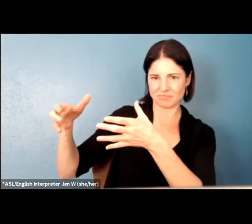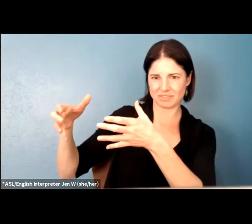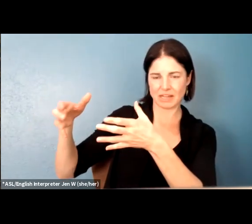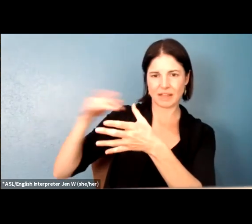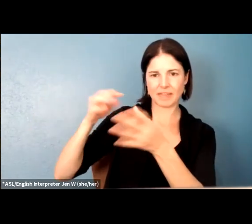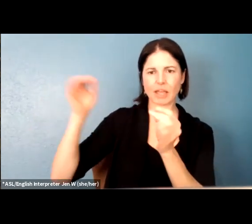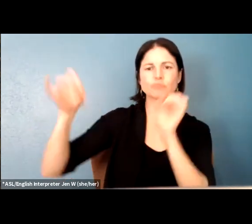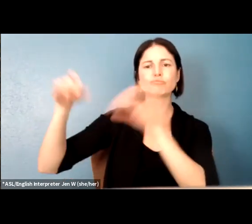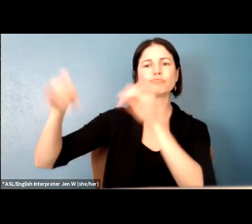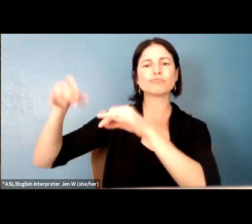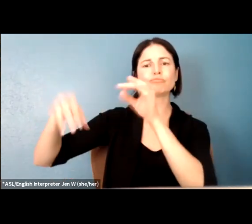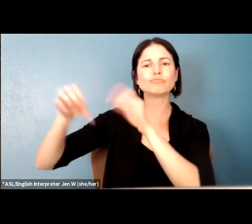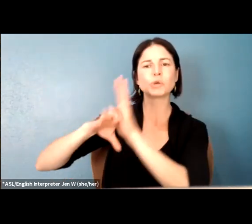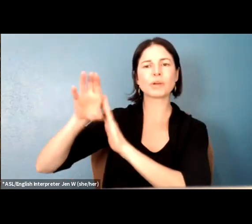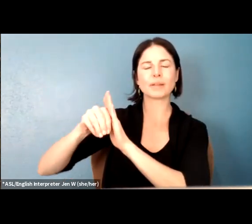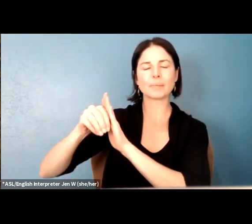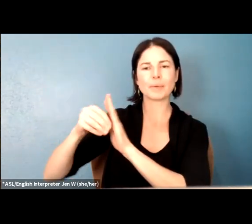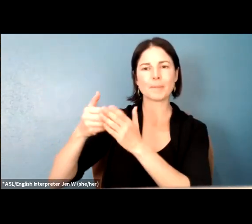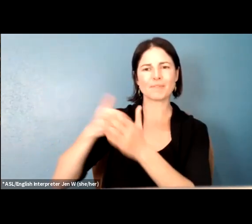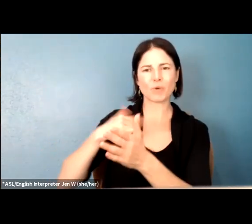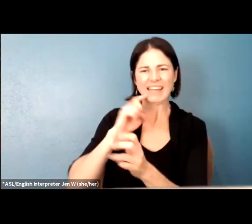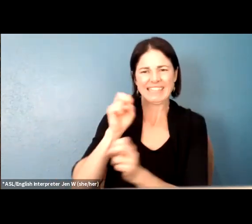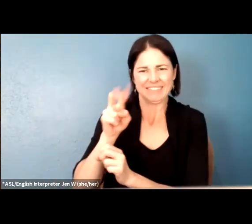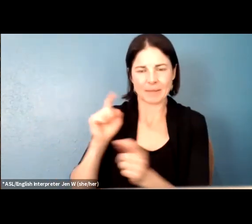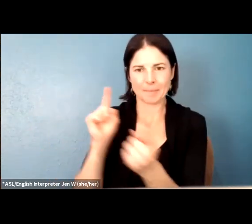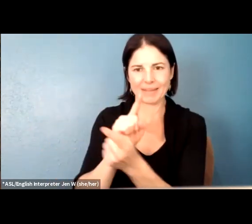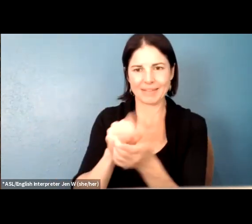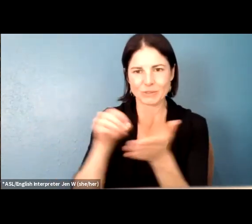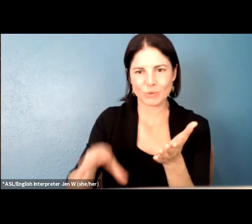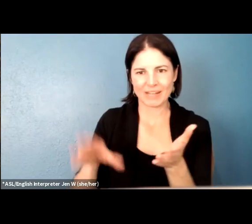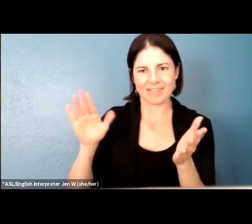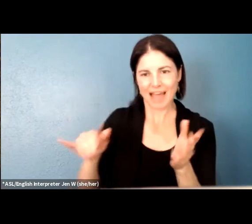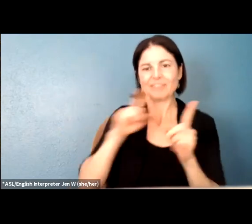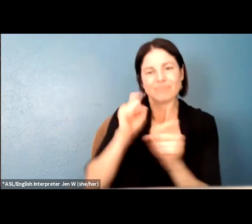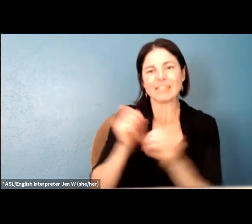students, that is property that is domain that is knowledge for